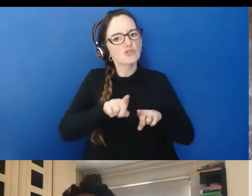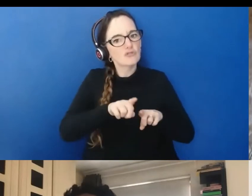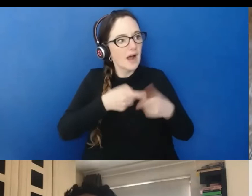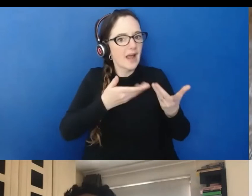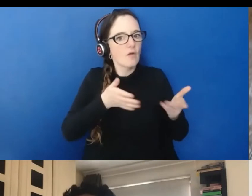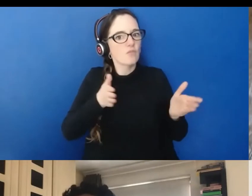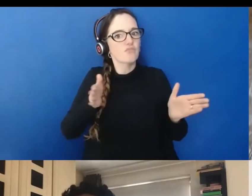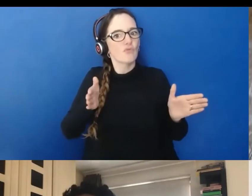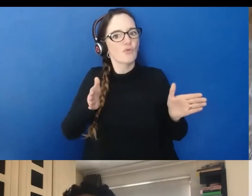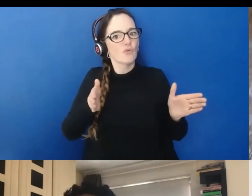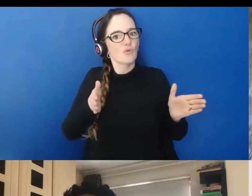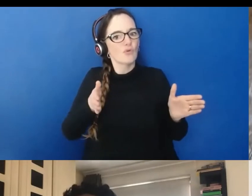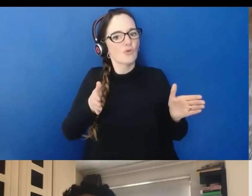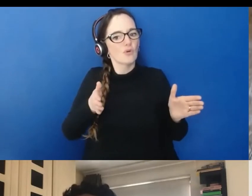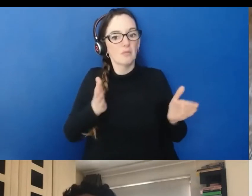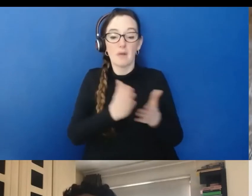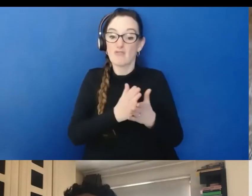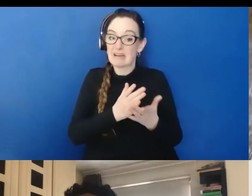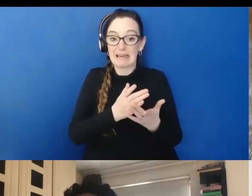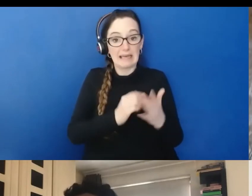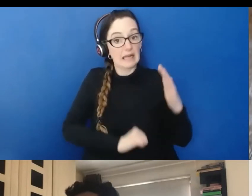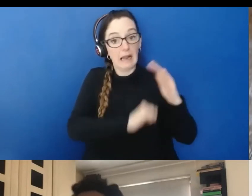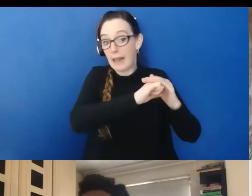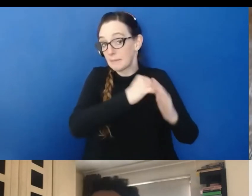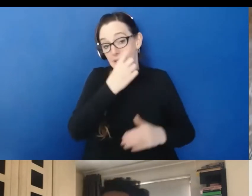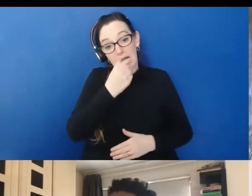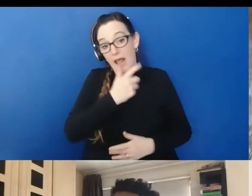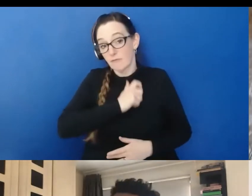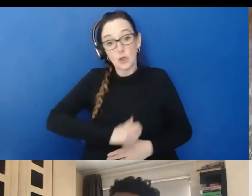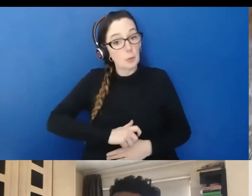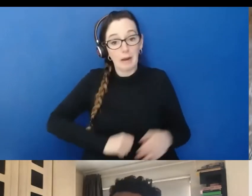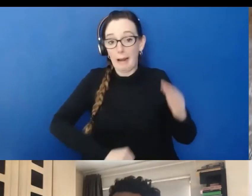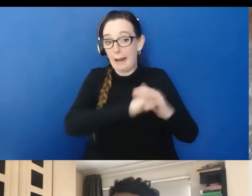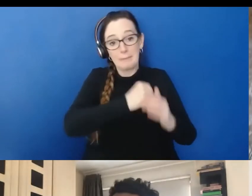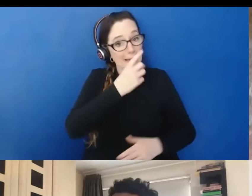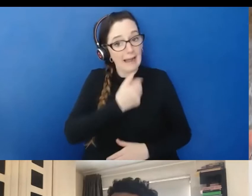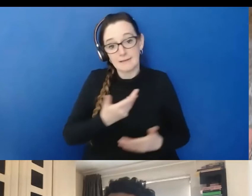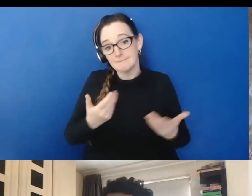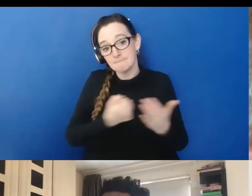like capacity, human from human capacity, to budget, to unknown!